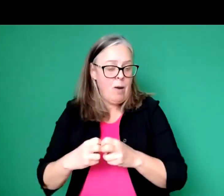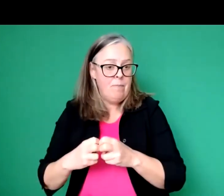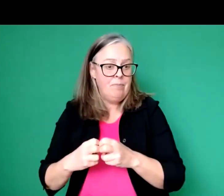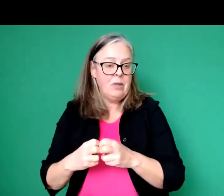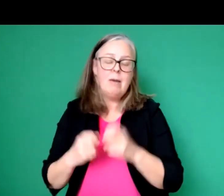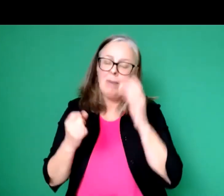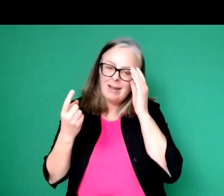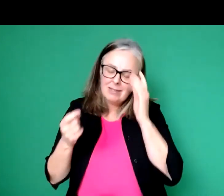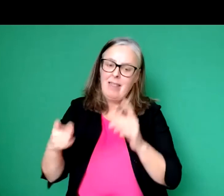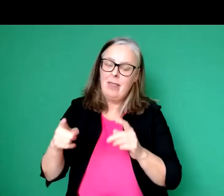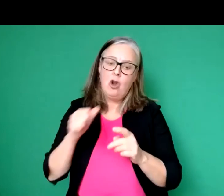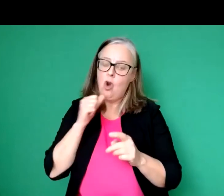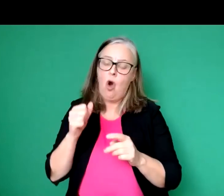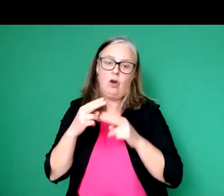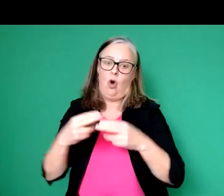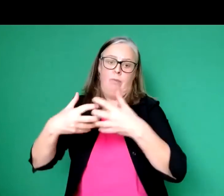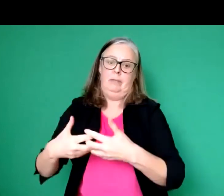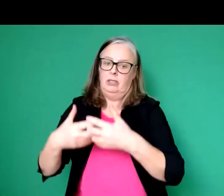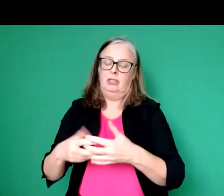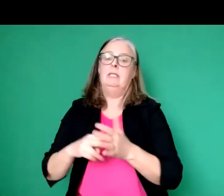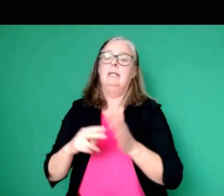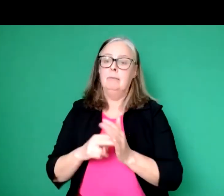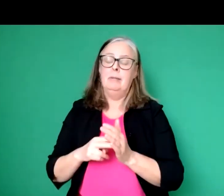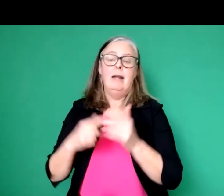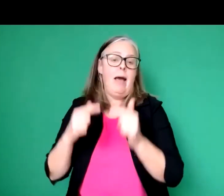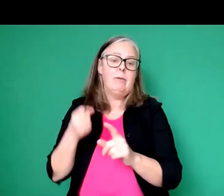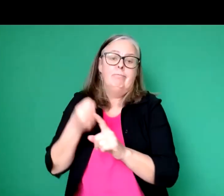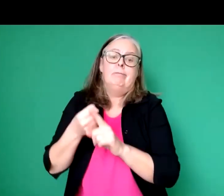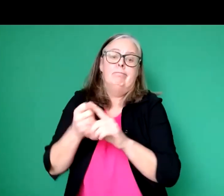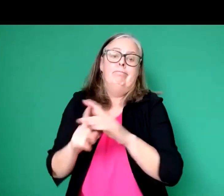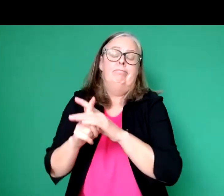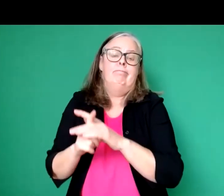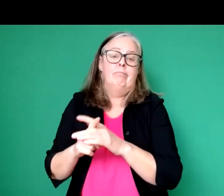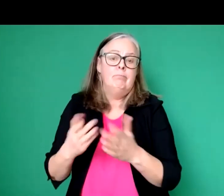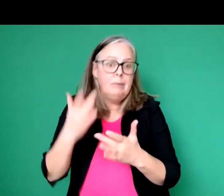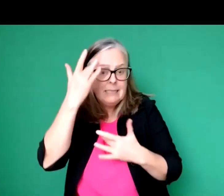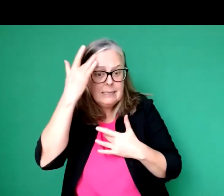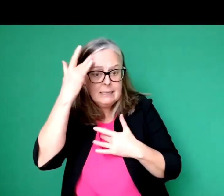and if they're sick or they are uncomfortable and are letting you know that then it is your